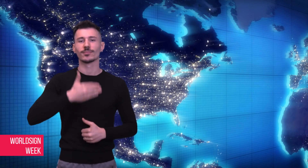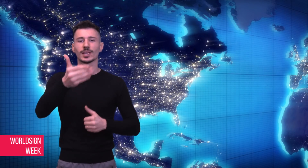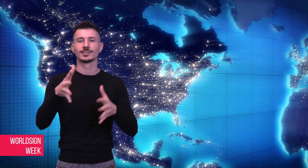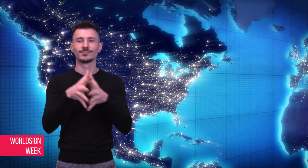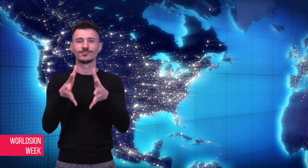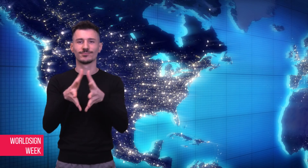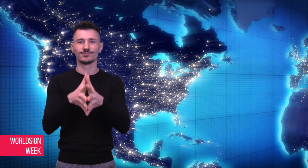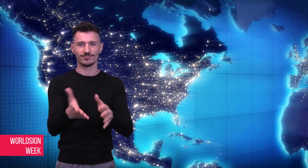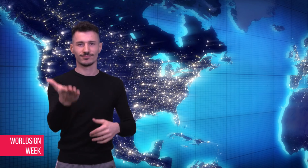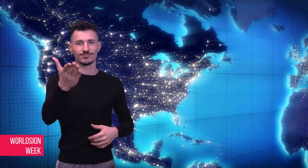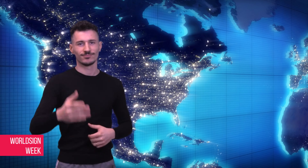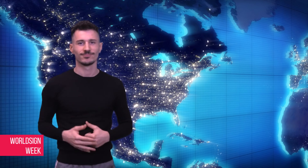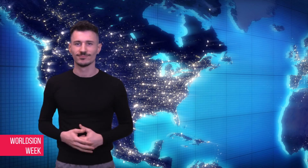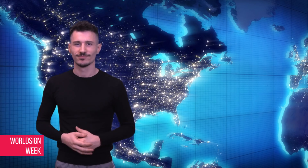Now, let’s go to next story.